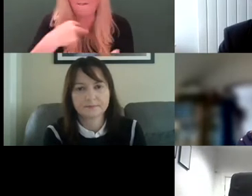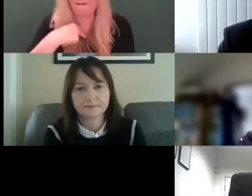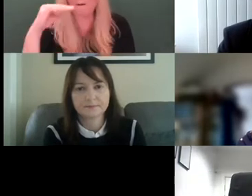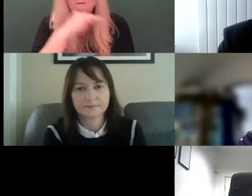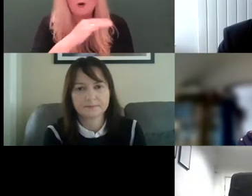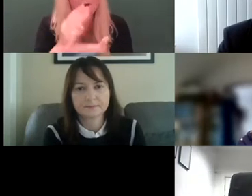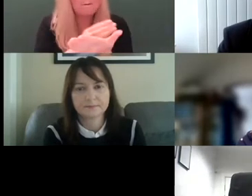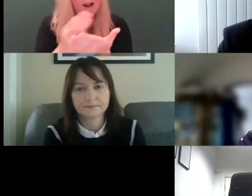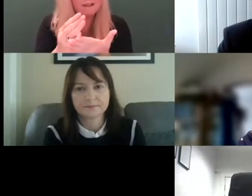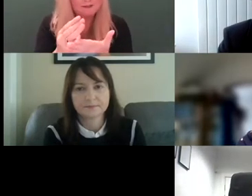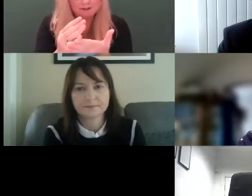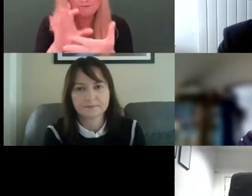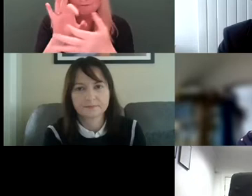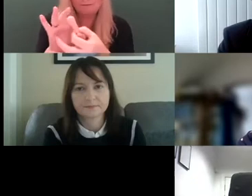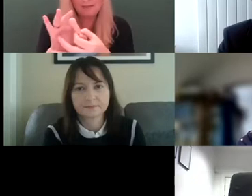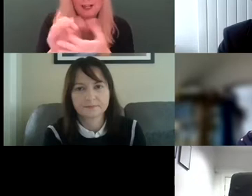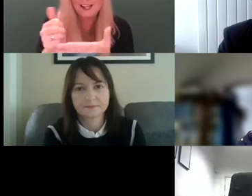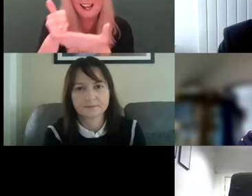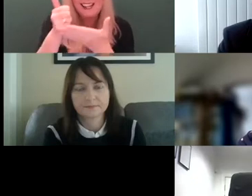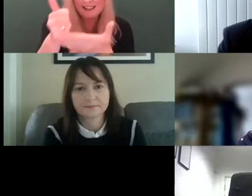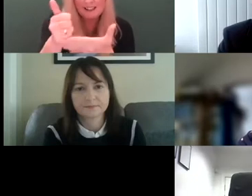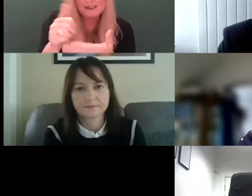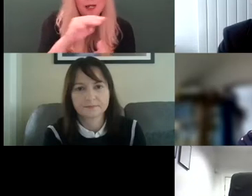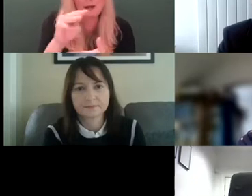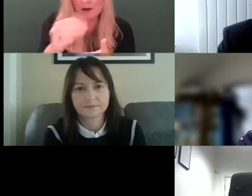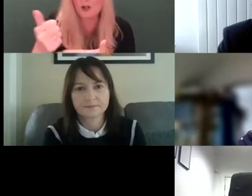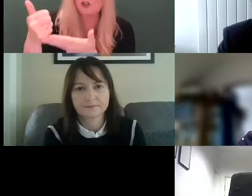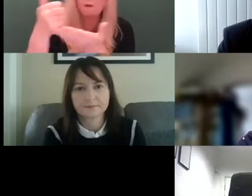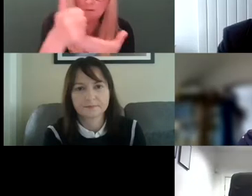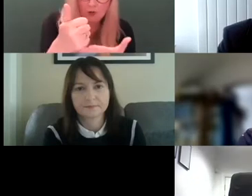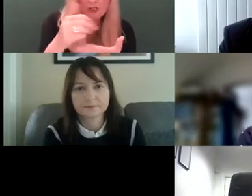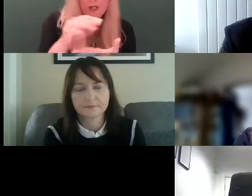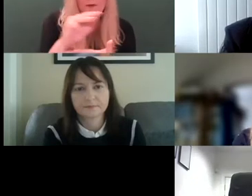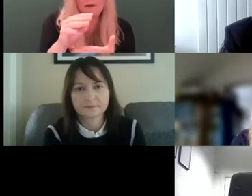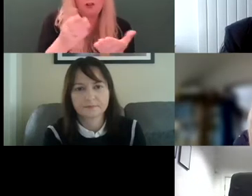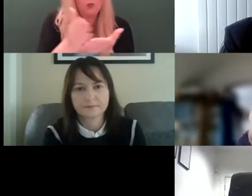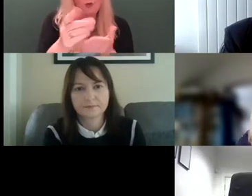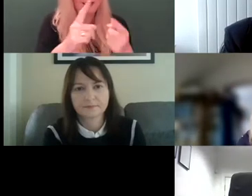particularly assisting people, supporting people in various different challenging circumstances.